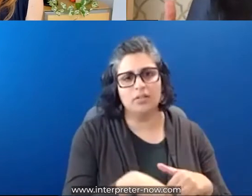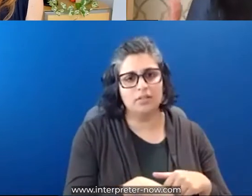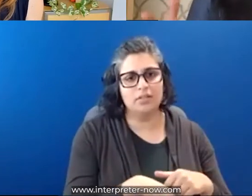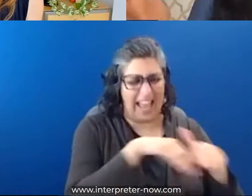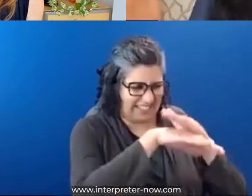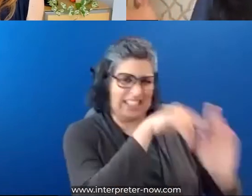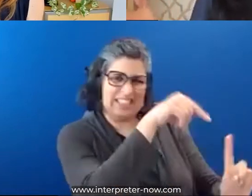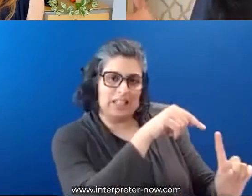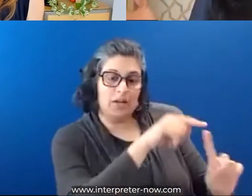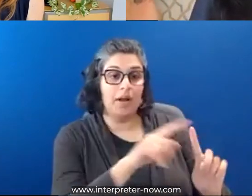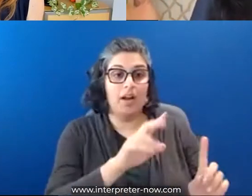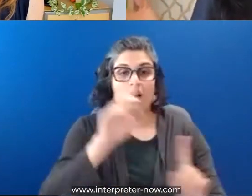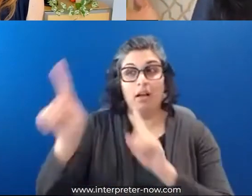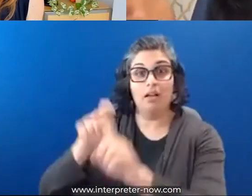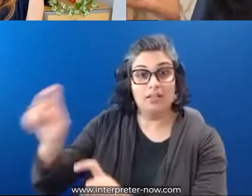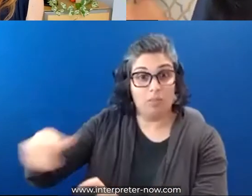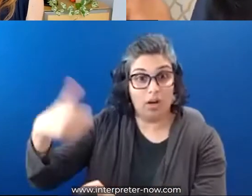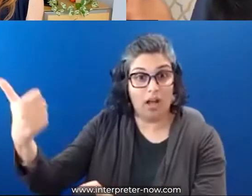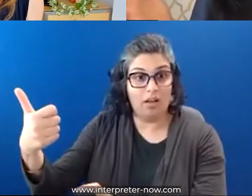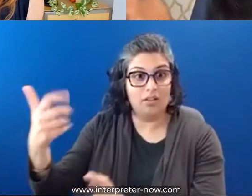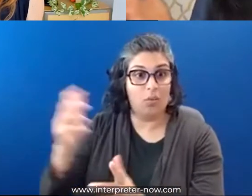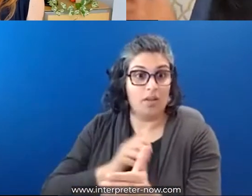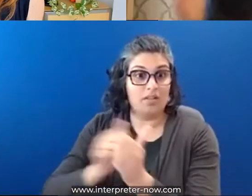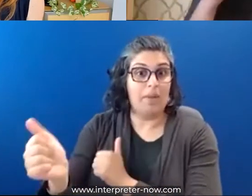But if you ask somebody else who wants to pass a voting rights bill, and you say, "Hey,